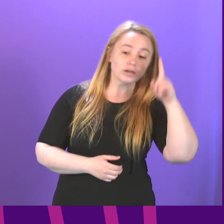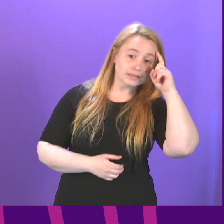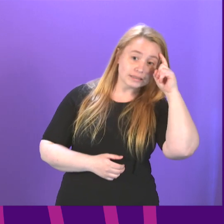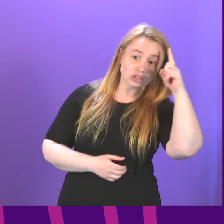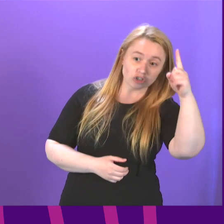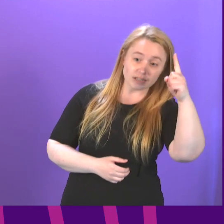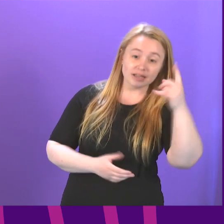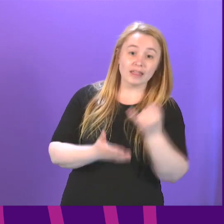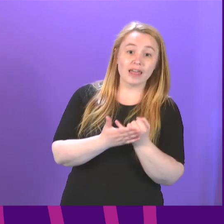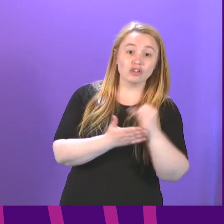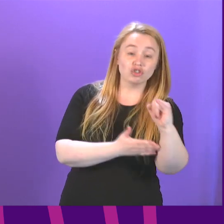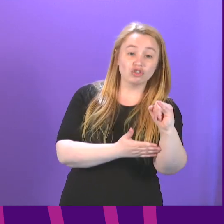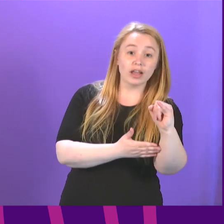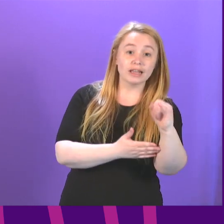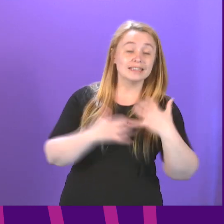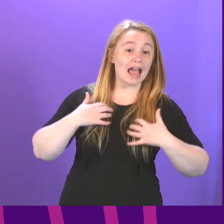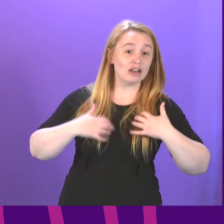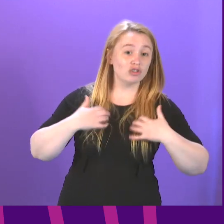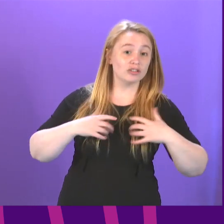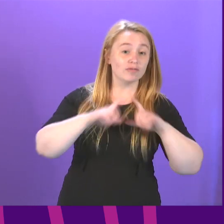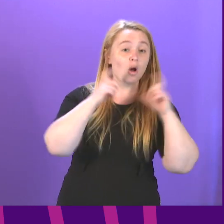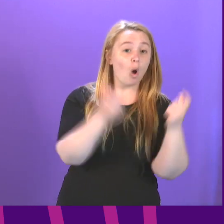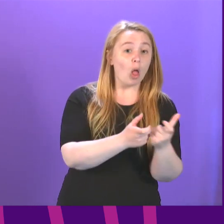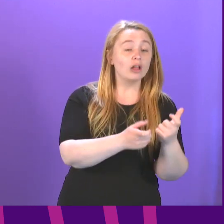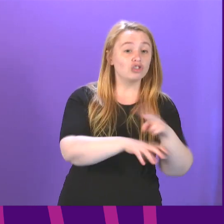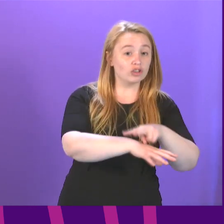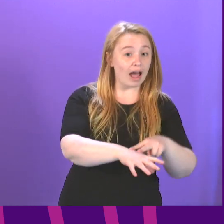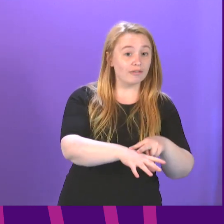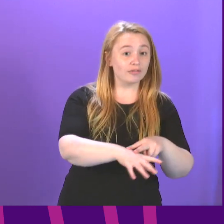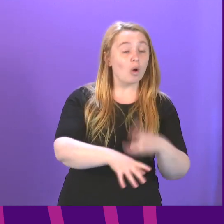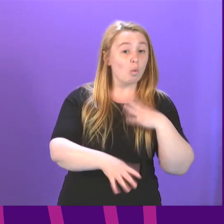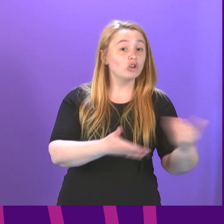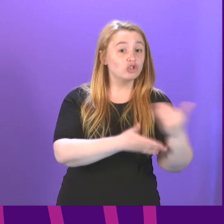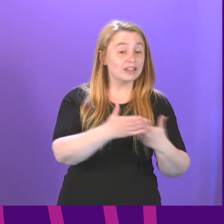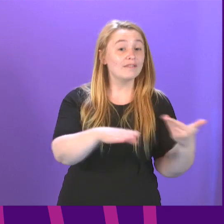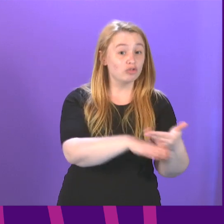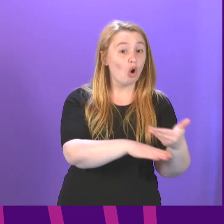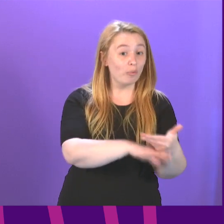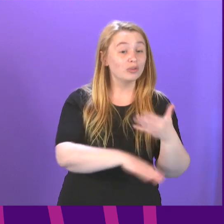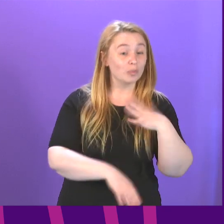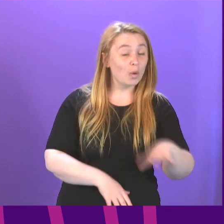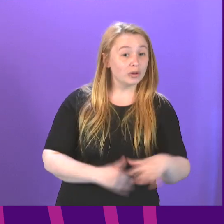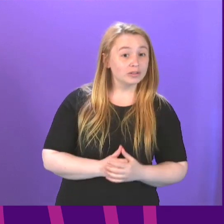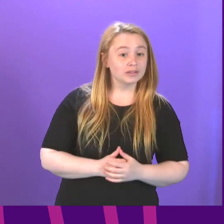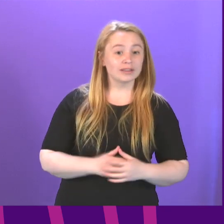interests of college lecturers if it saves their jobs. Of course, no one wants it to come to that. In a sense this has become an annual event: